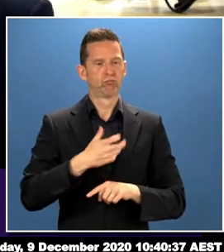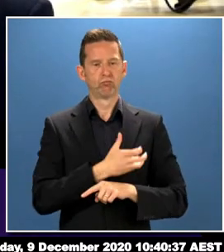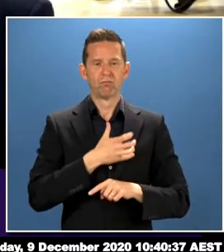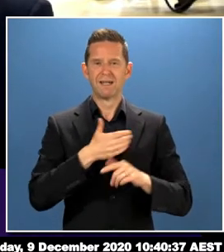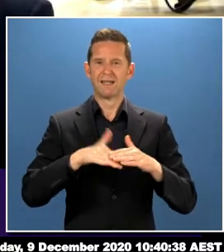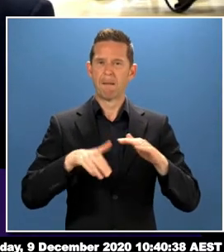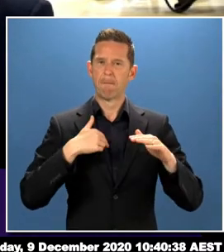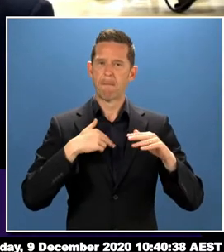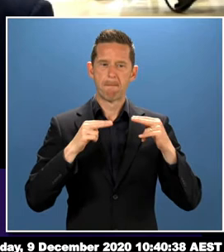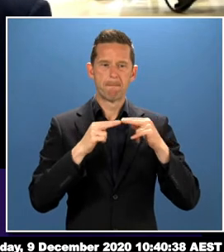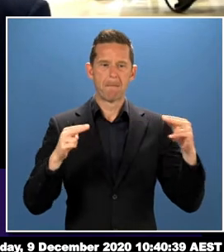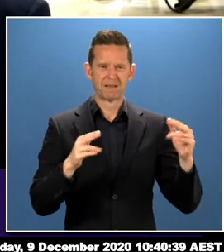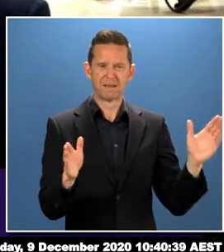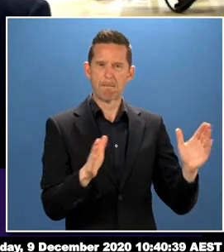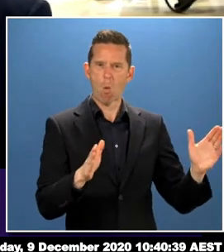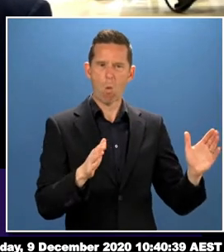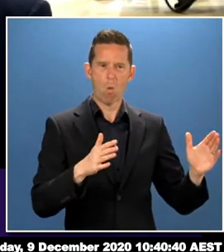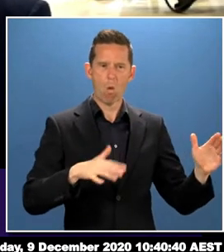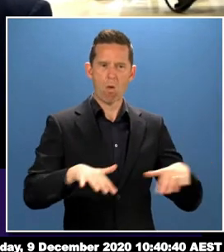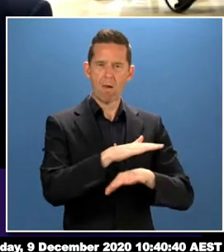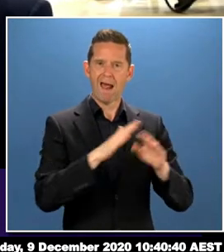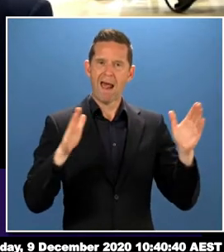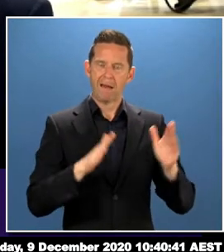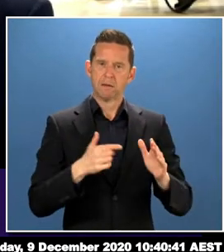which is much smaller is much less physically demanding.